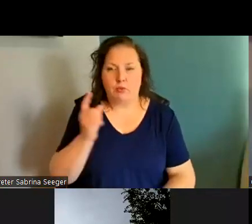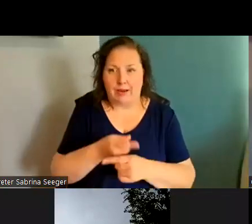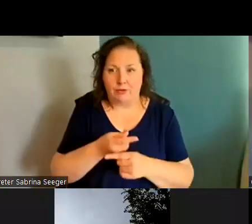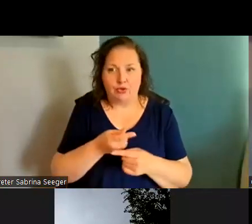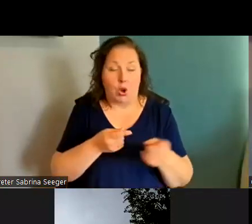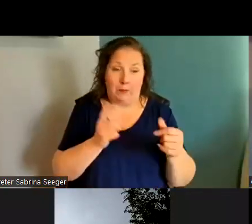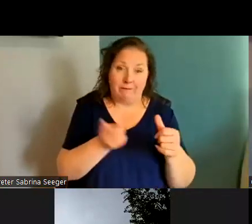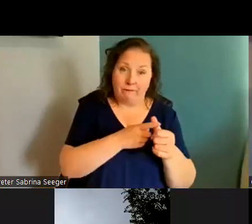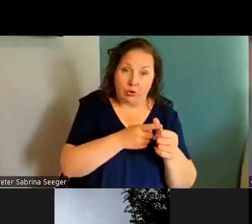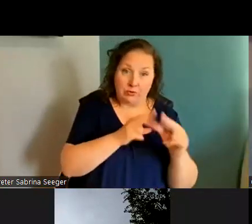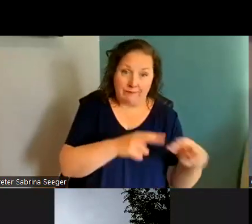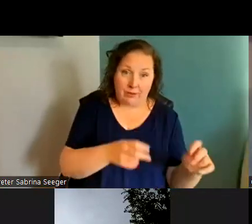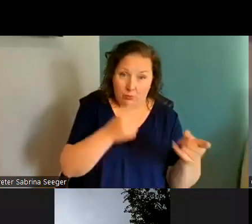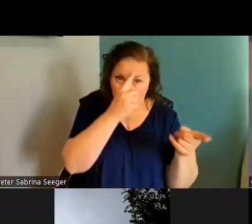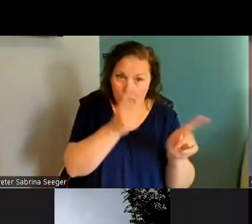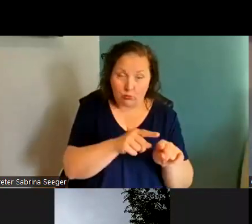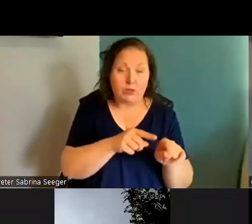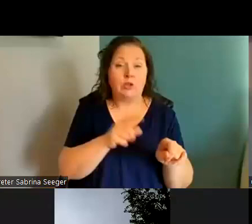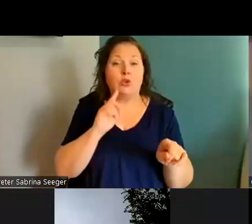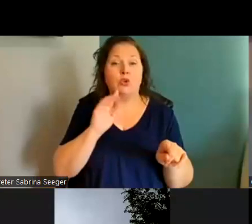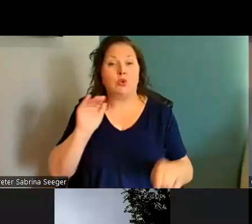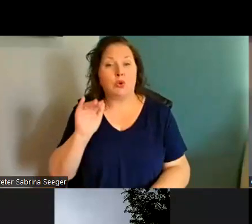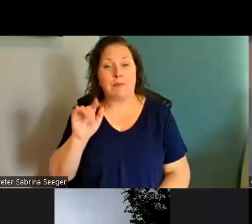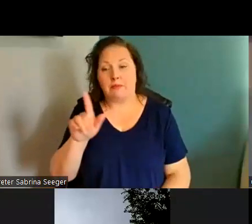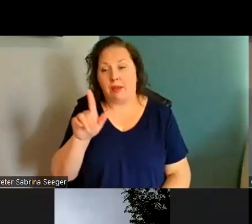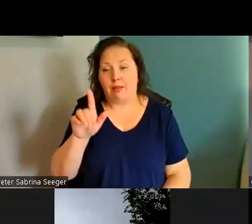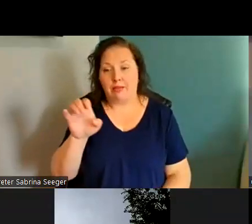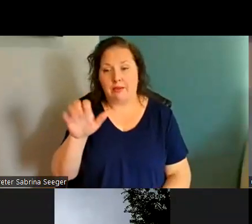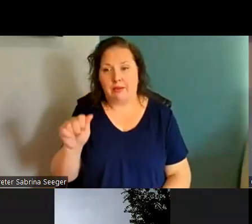initial evaluation you can come back to the LEA, now with the rule change,